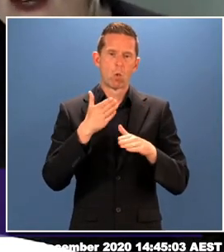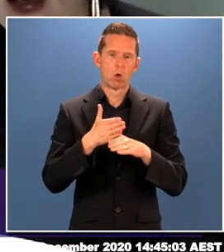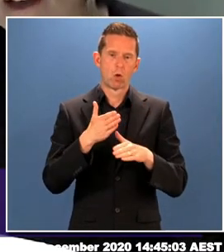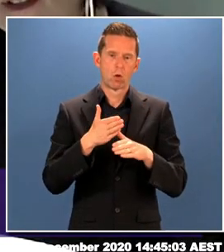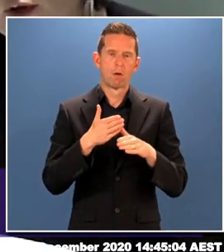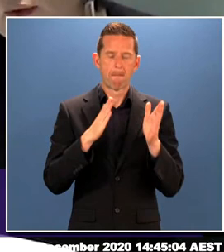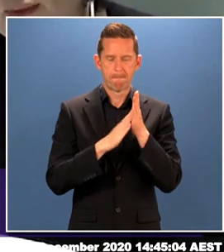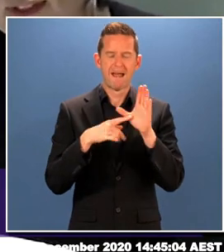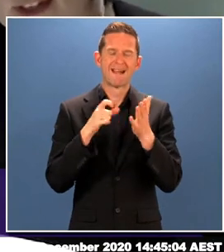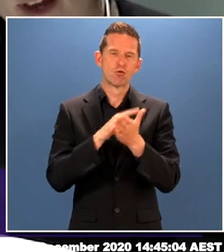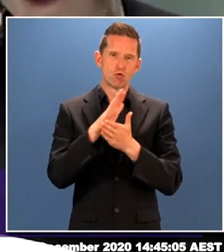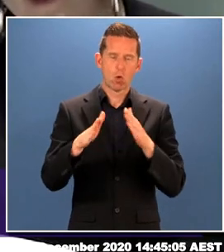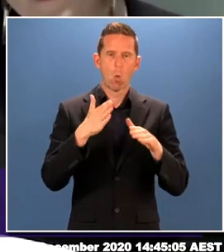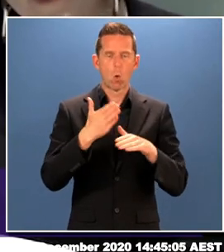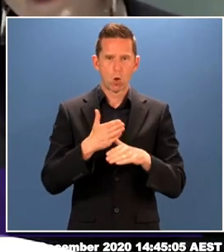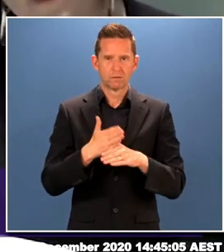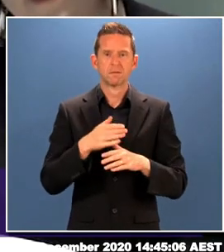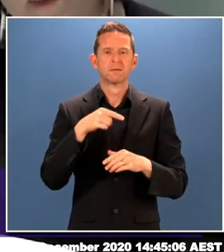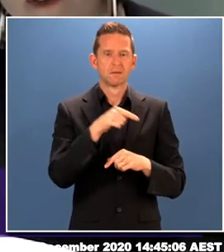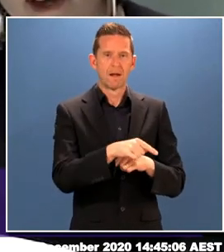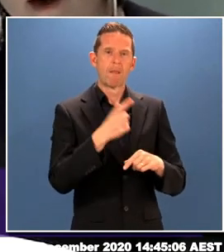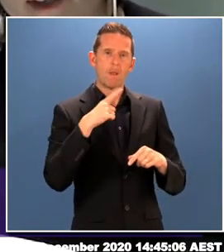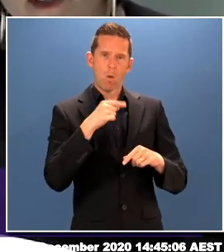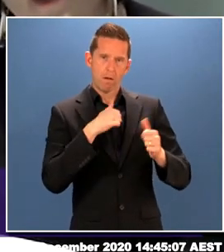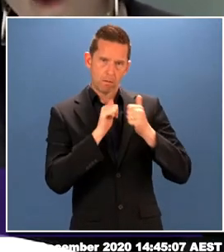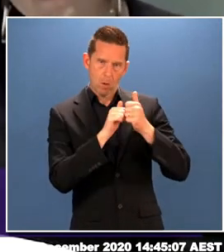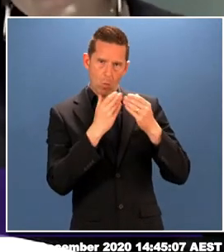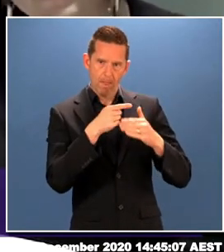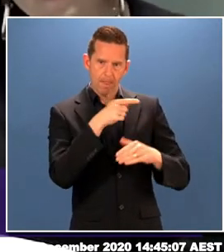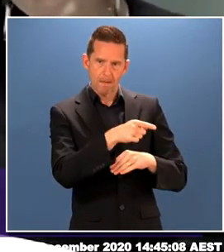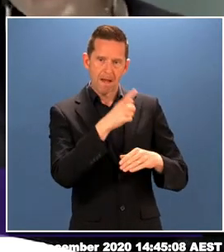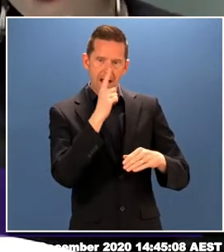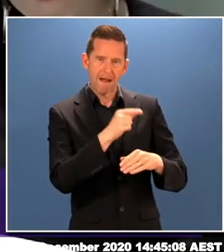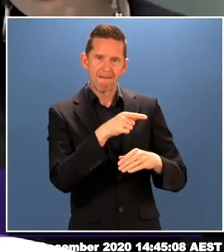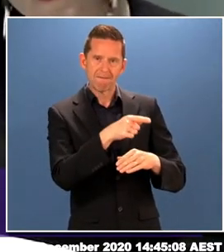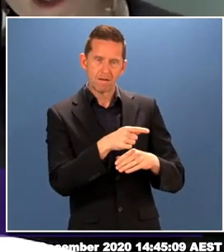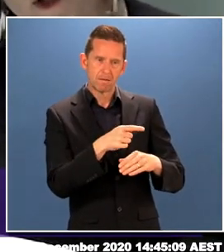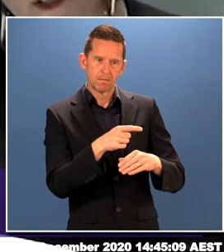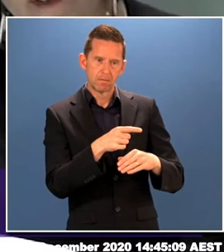And so it was a collaboration with them, and they guided us around to include in